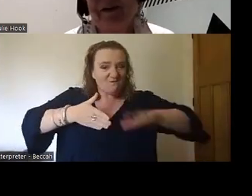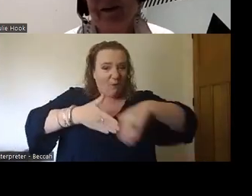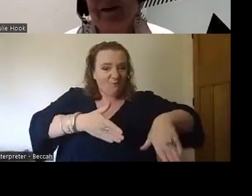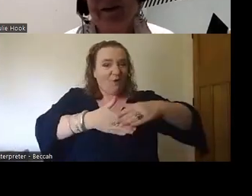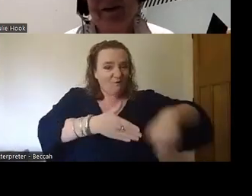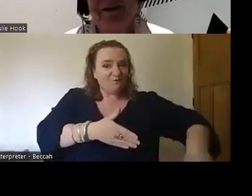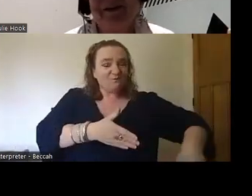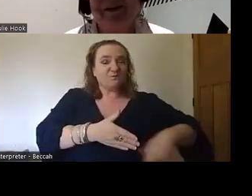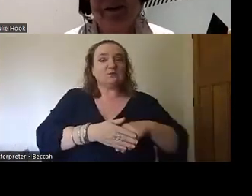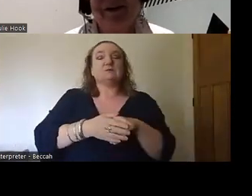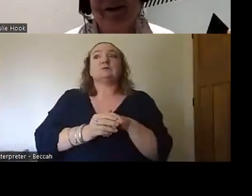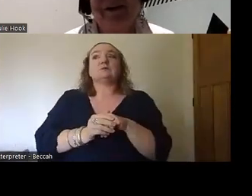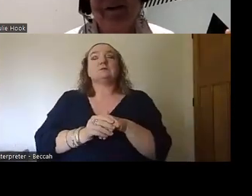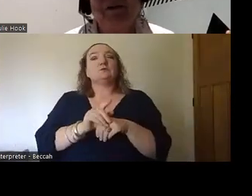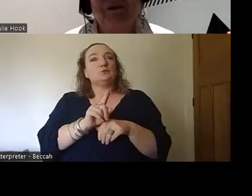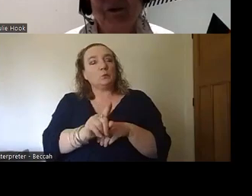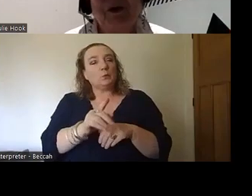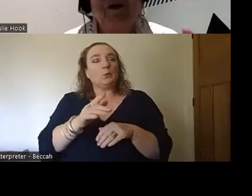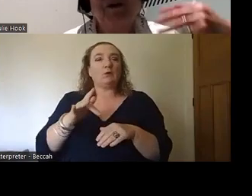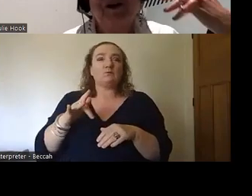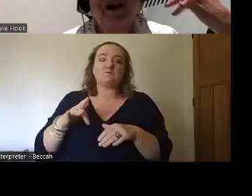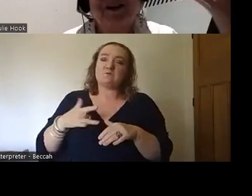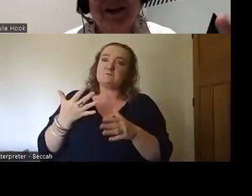And I think the, the, the role of ITEs,